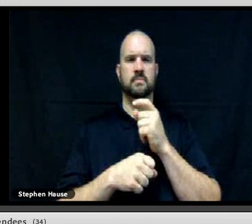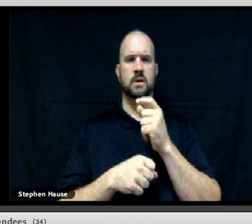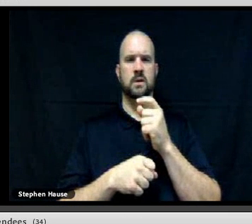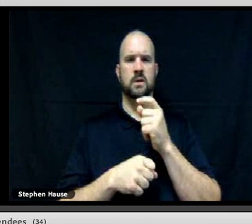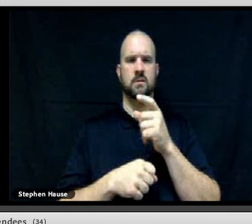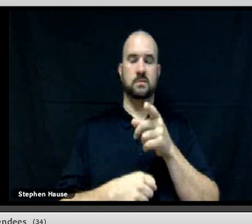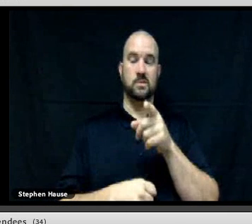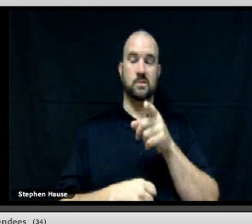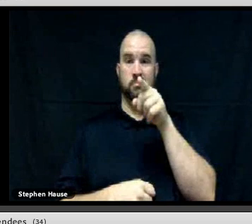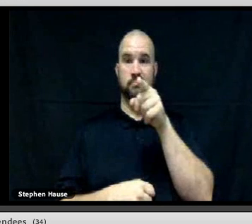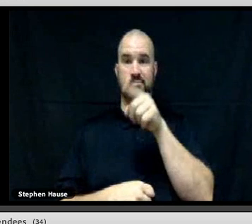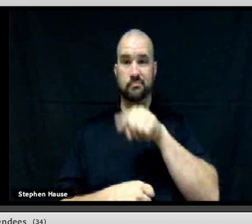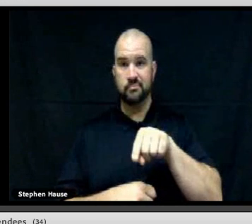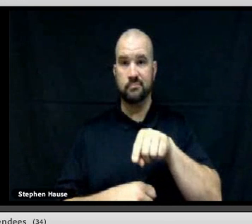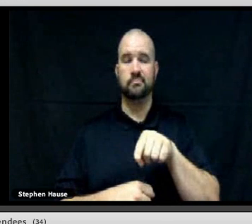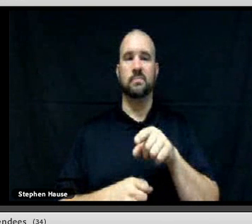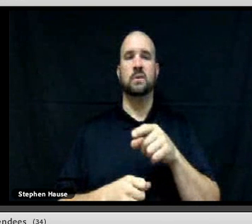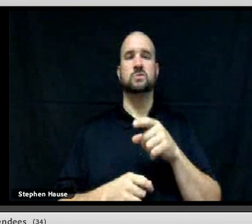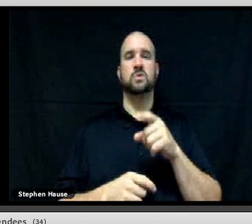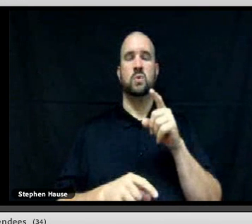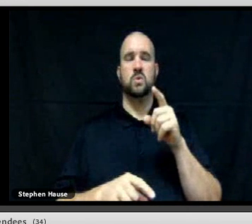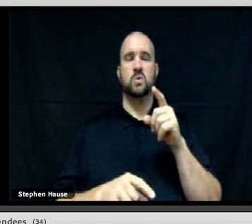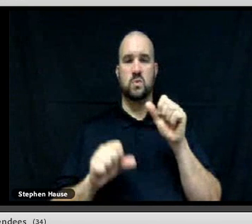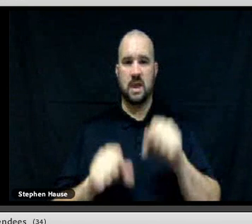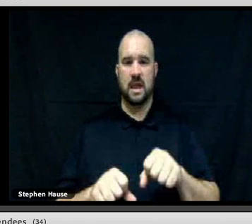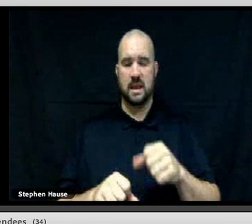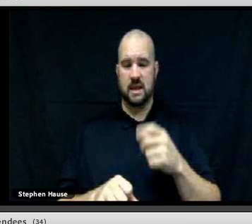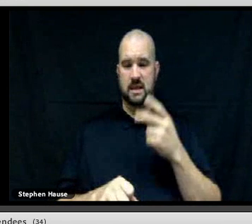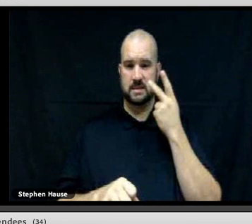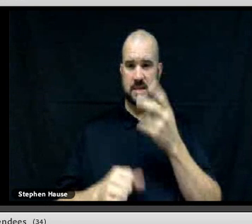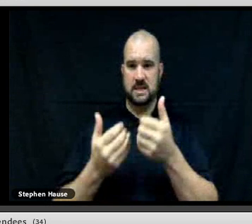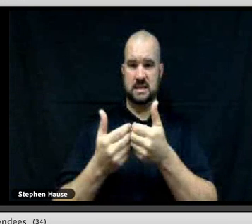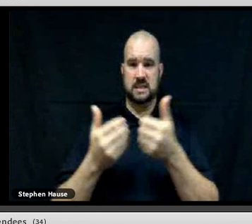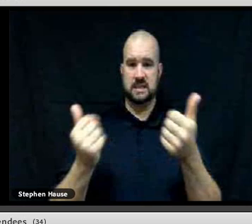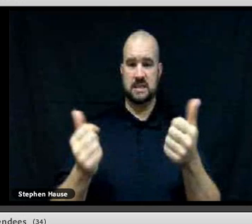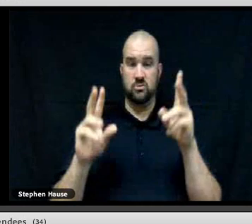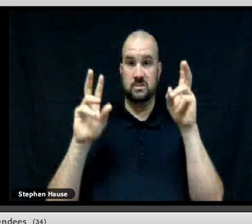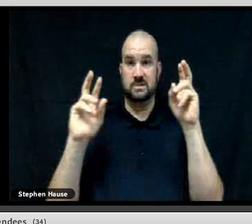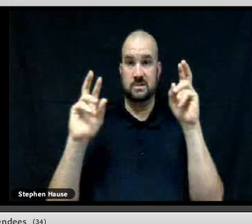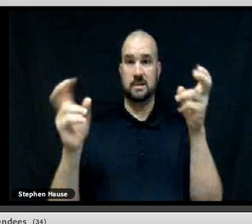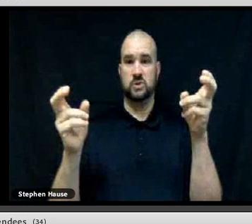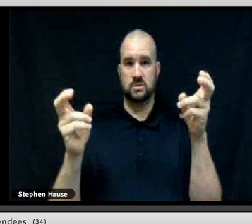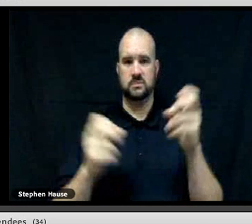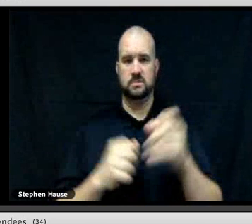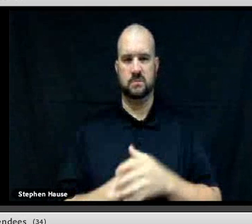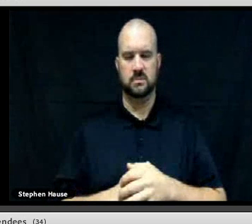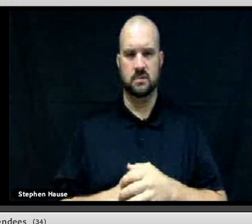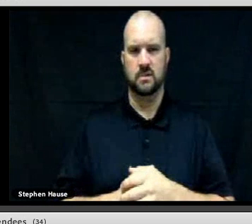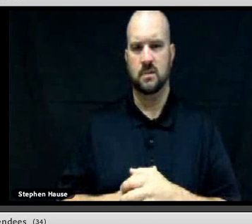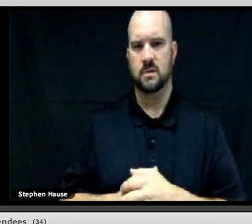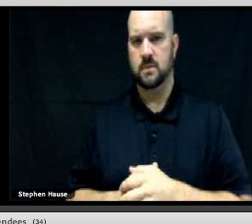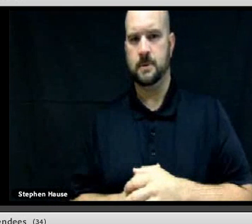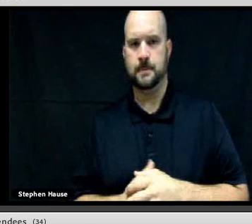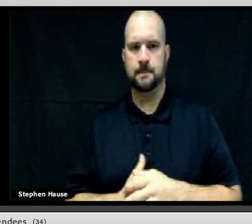that that's a separate subject, that you're describing that particular work, that particular object.